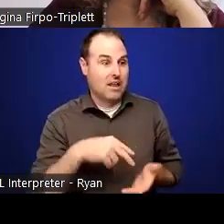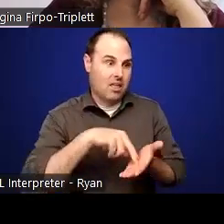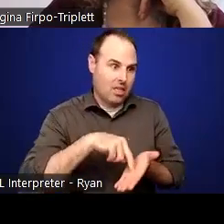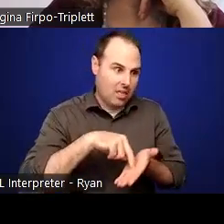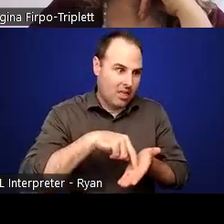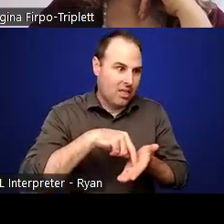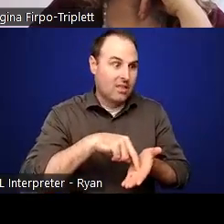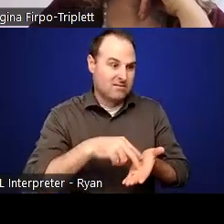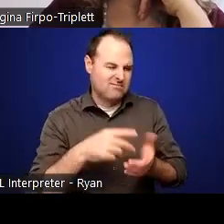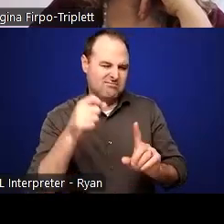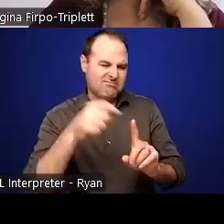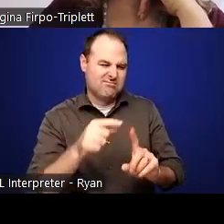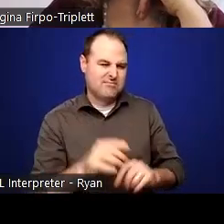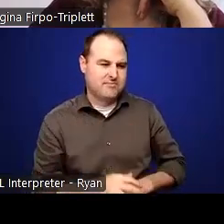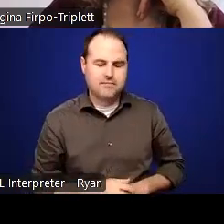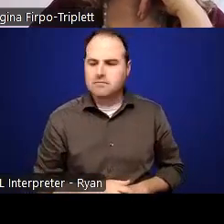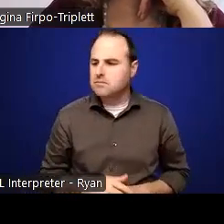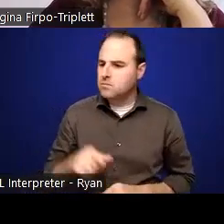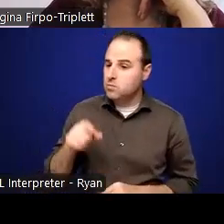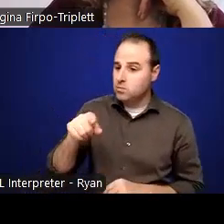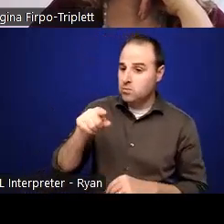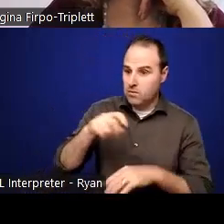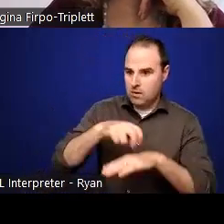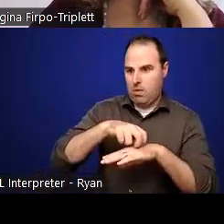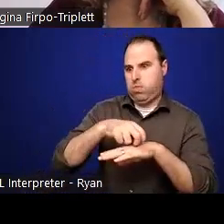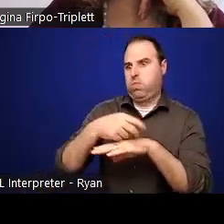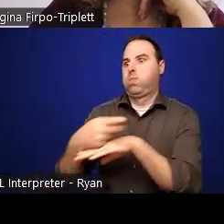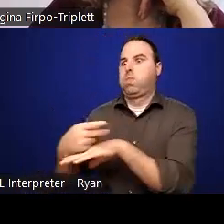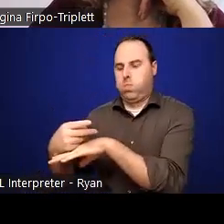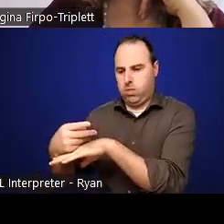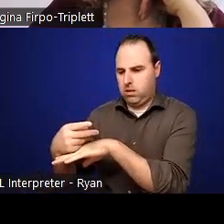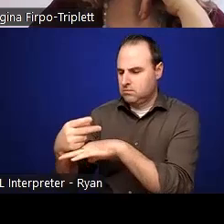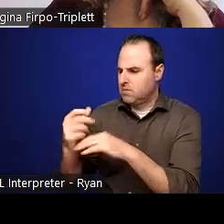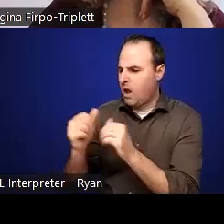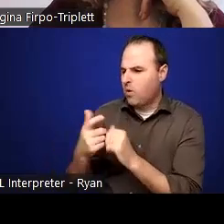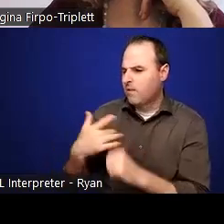How do you feel before you faint? Could you be more specific? Sometimes